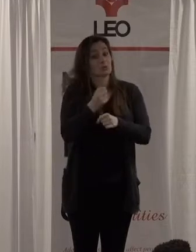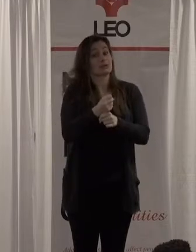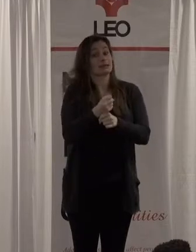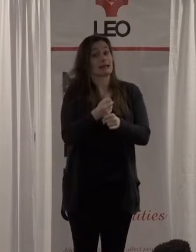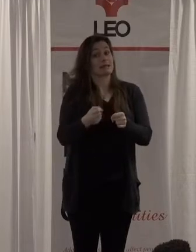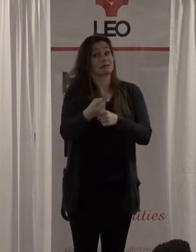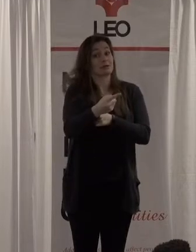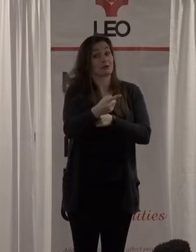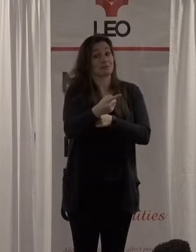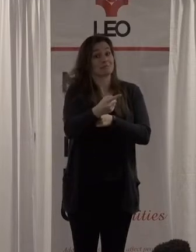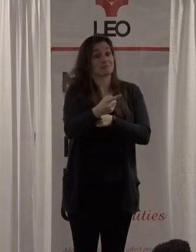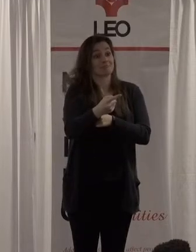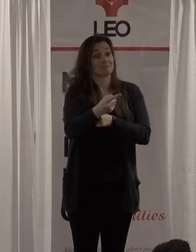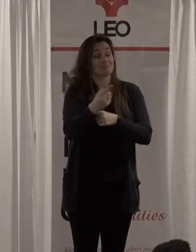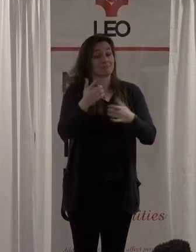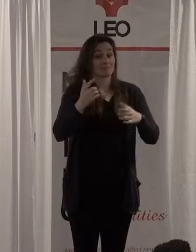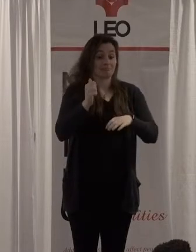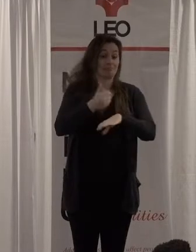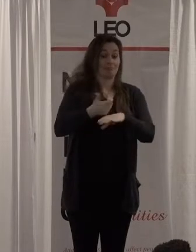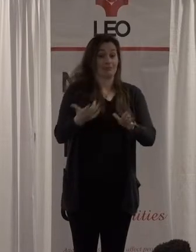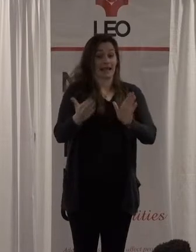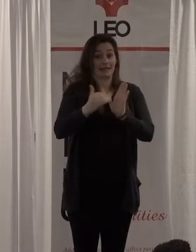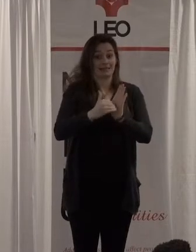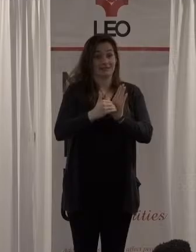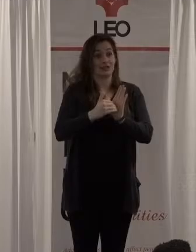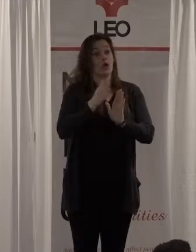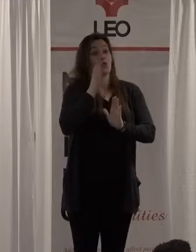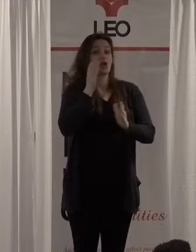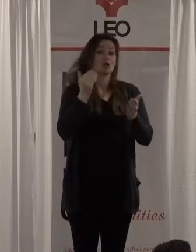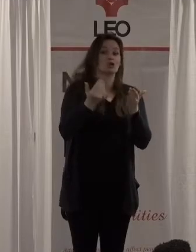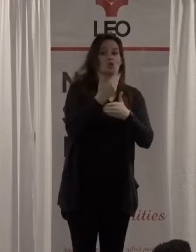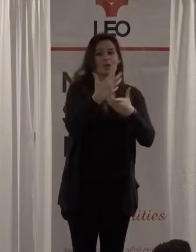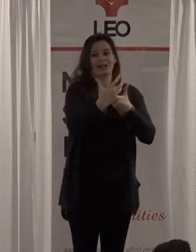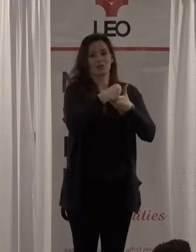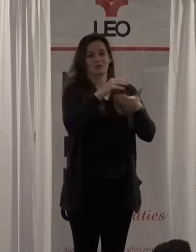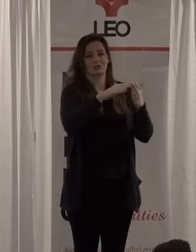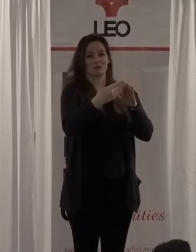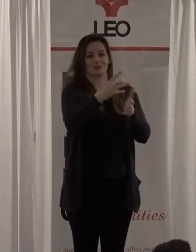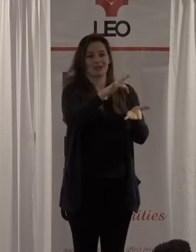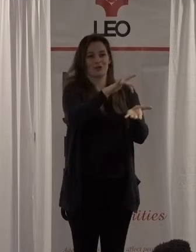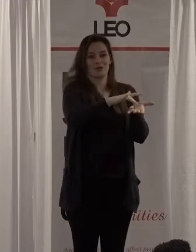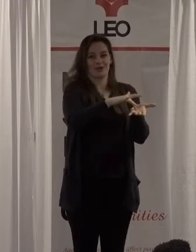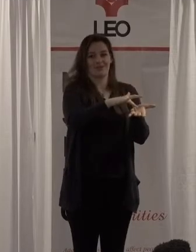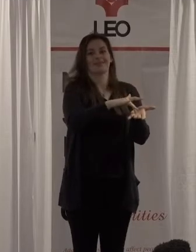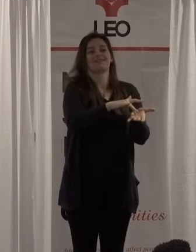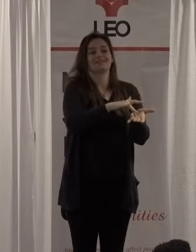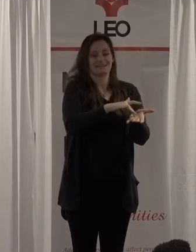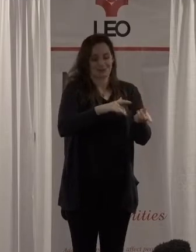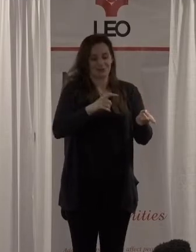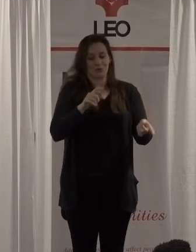THERE WILL BE A NEW INCLUSIVE COMMUNITY CENTRE, I AM PROUD TO BE PART OF IN MY COMMUNITY IN TIMBERLEA